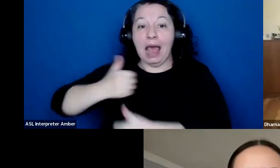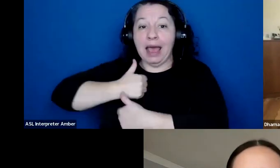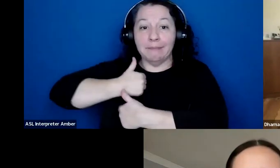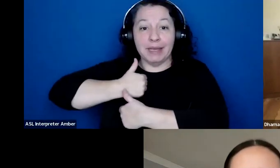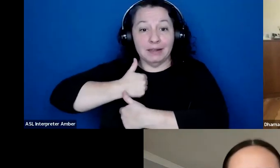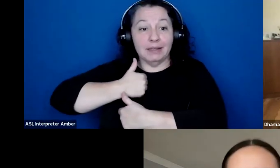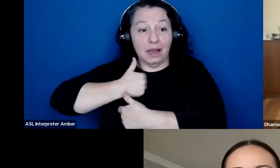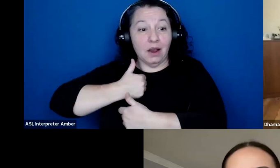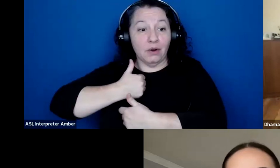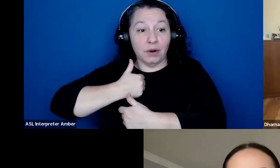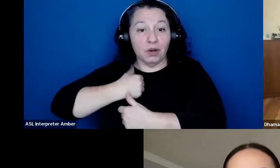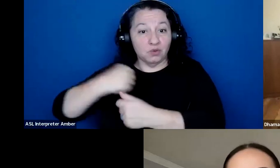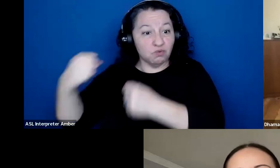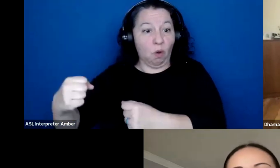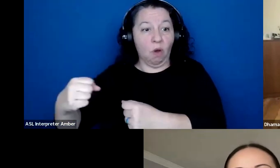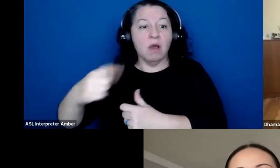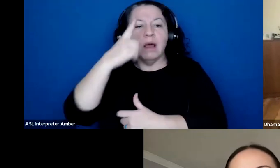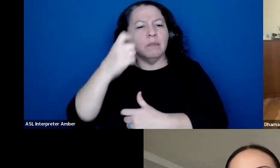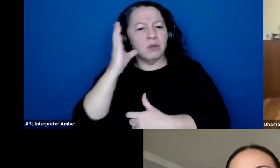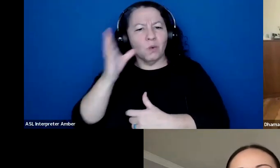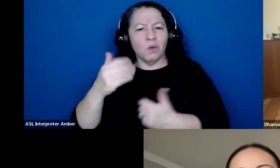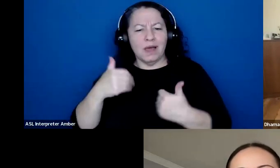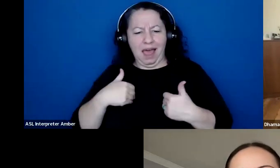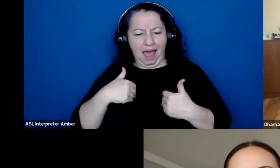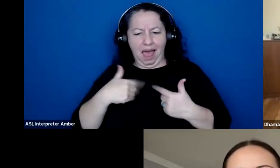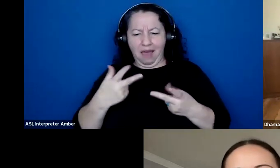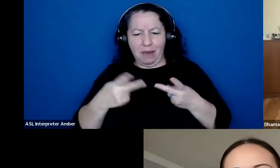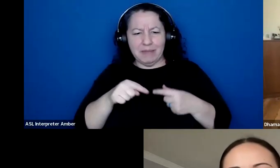because it's going to be, you know, a place where they are training police